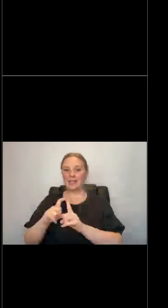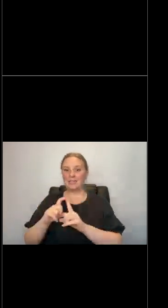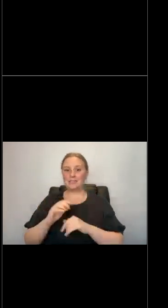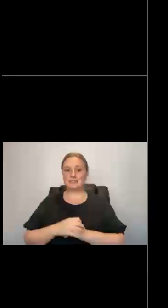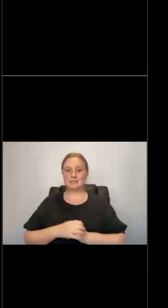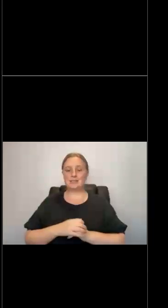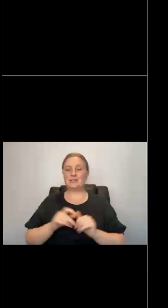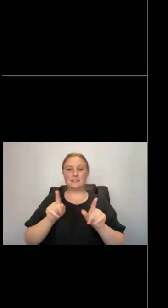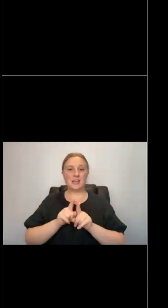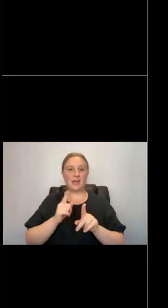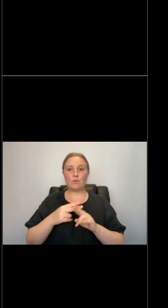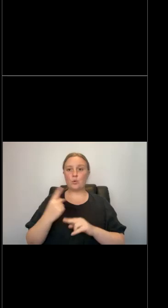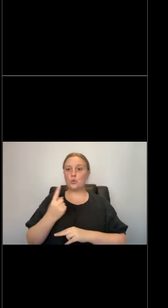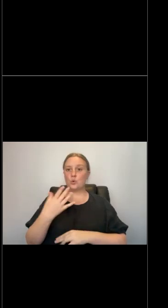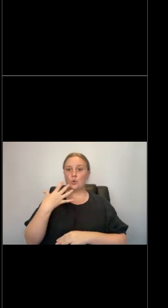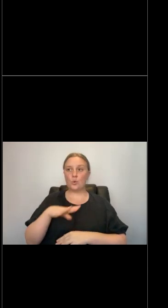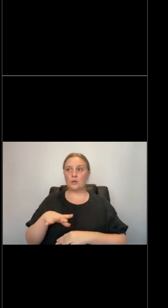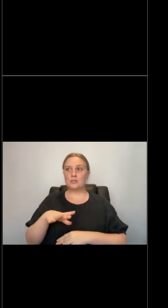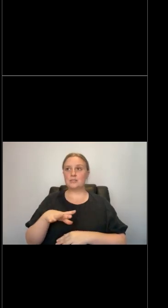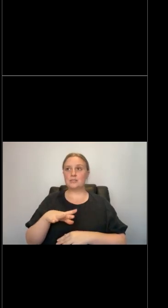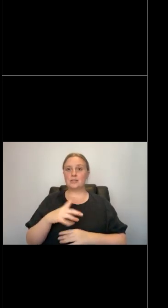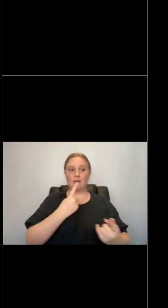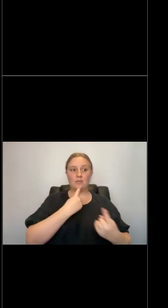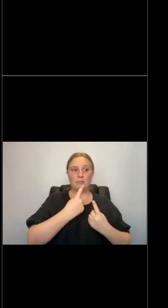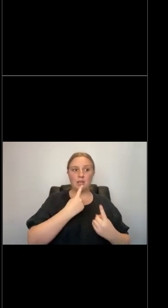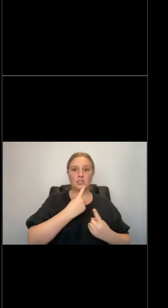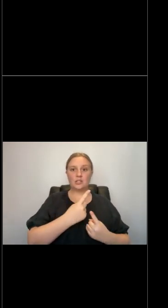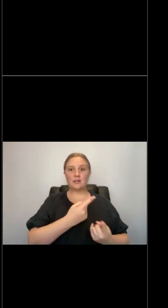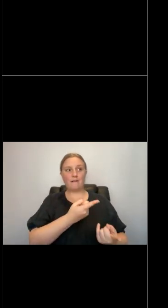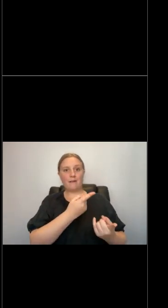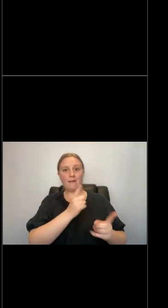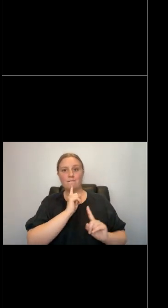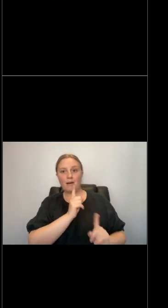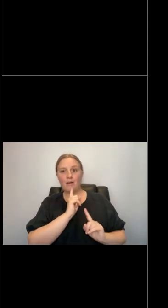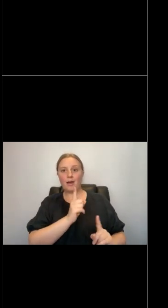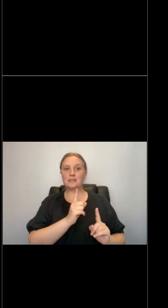or representation in relation to mental health court proceedings.